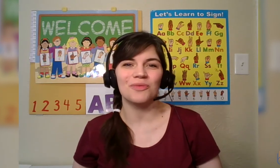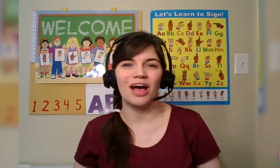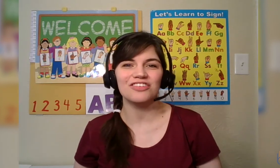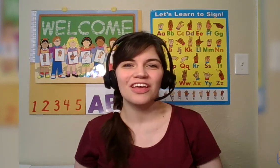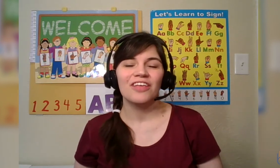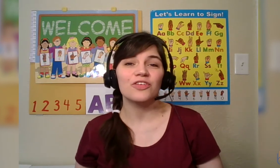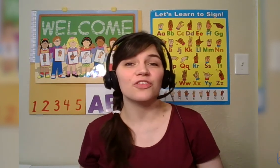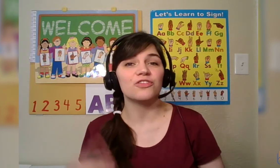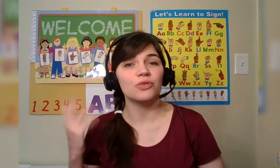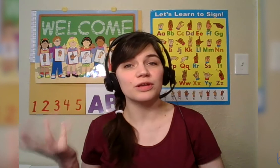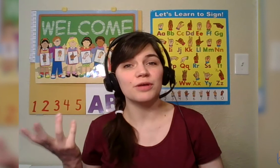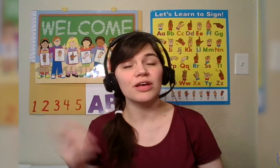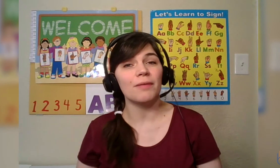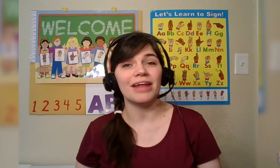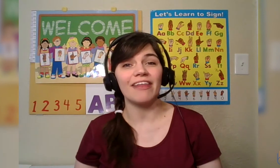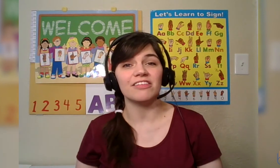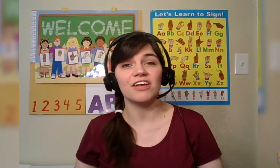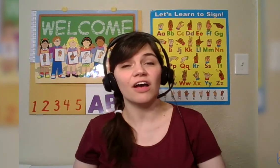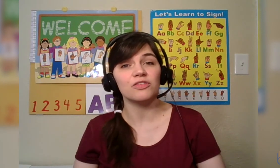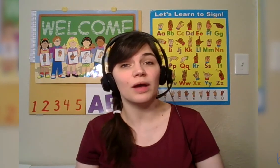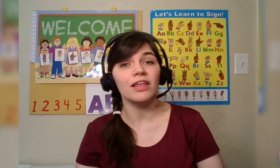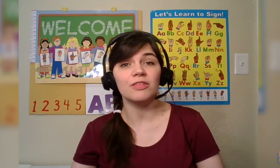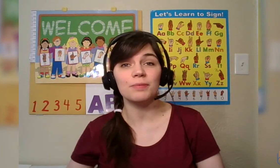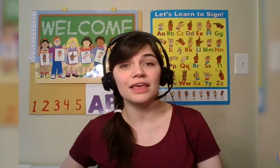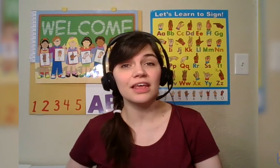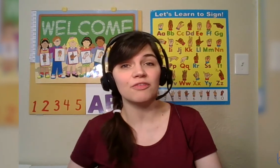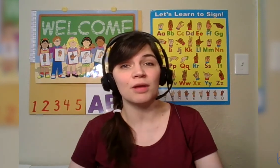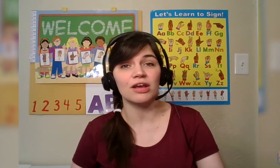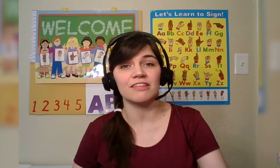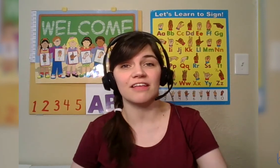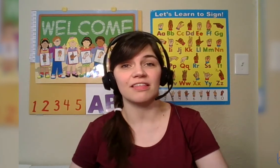to watch. There's a story book about Alice Cogswell and the beginning of American Sign